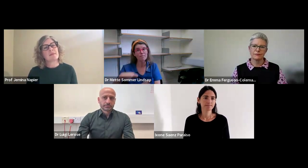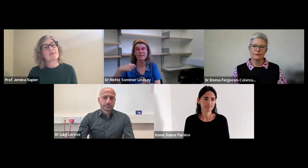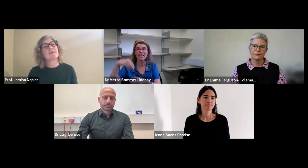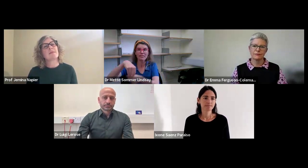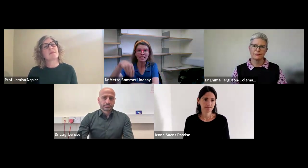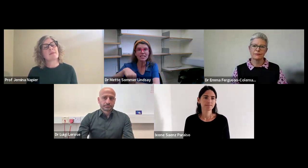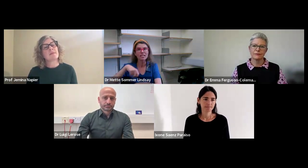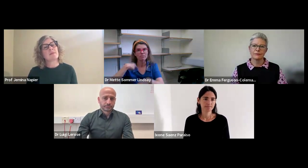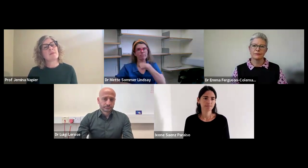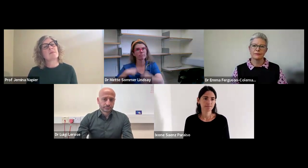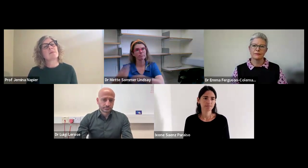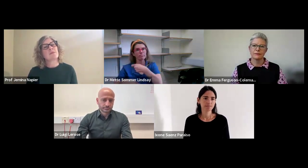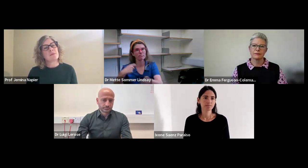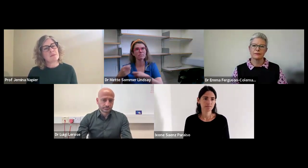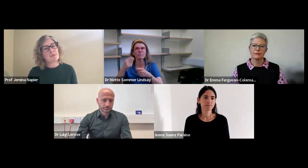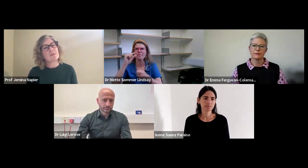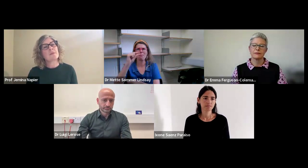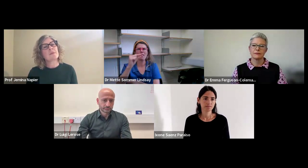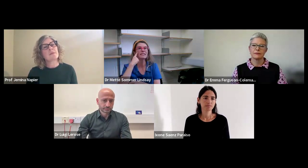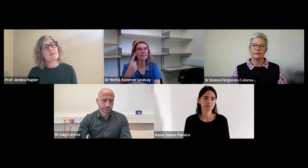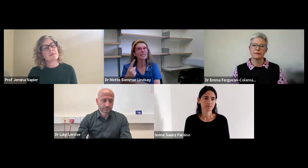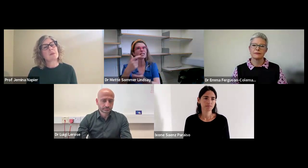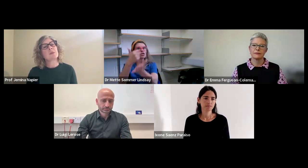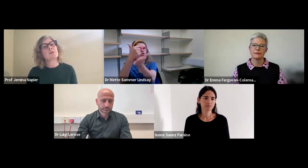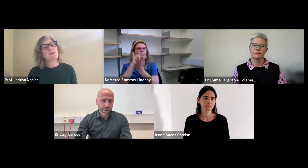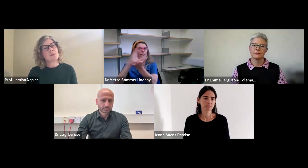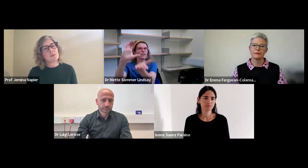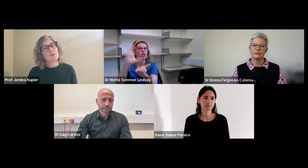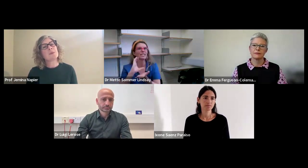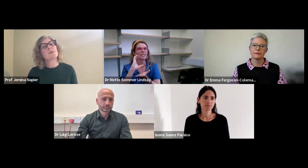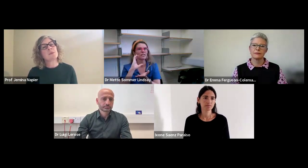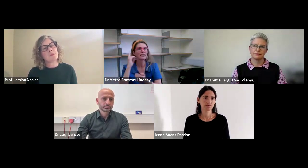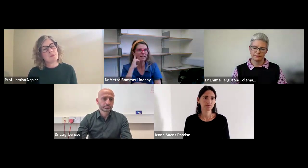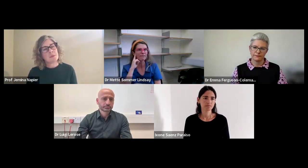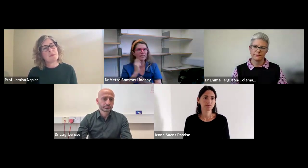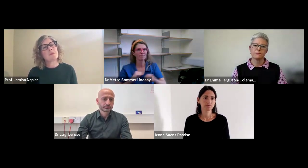spaces. So as deaf peope we're going through extra expense and extra effort without seeing support or